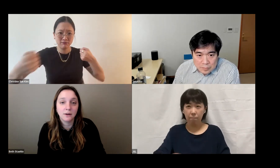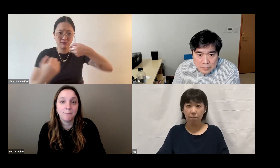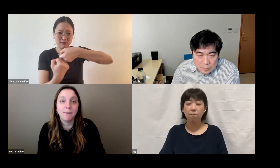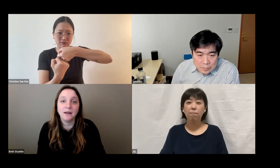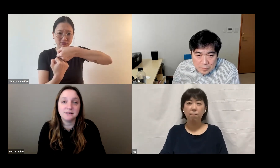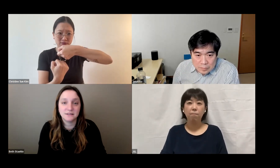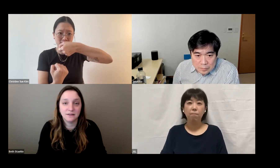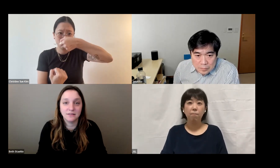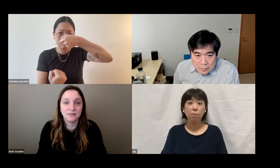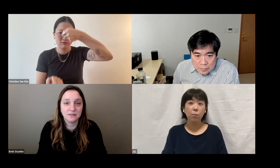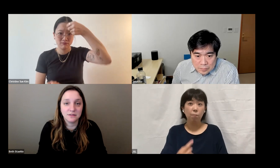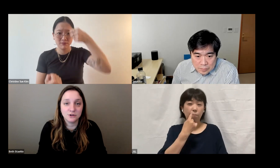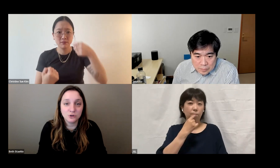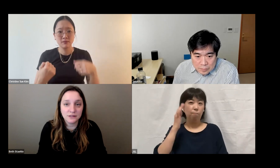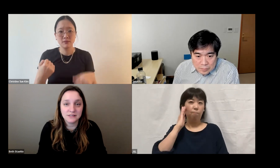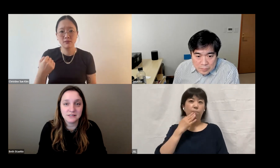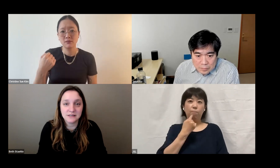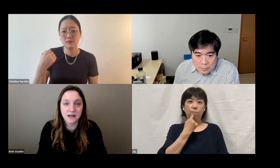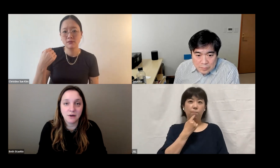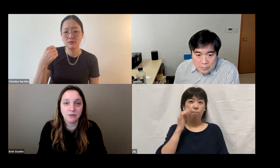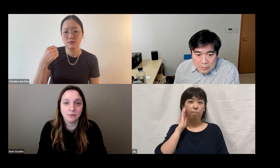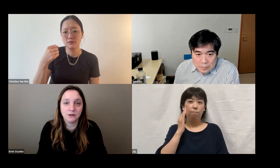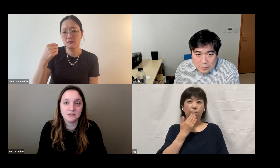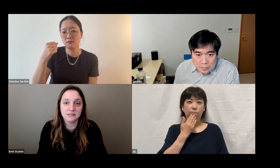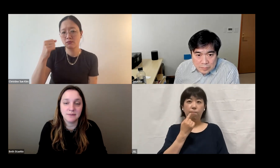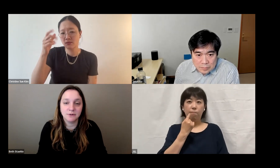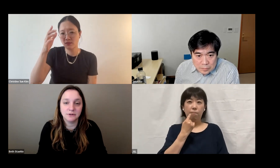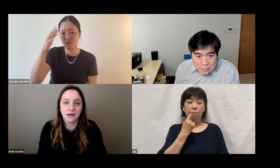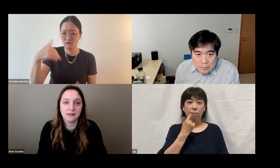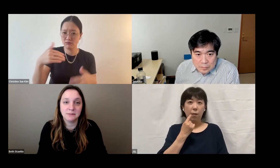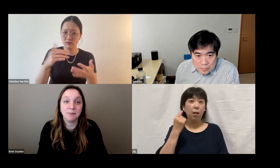But the truth is, now the word disabled has a bigger